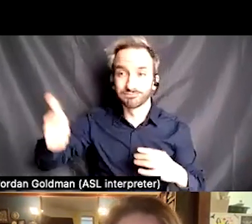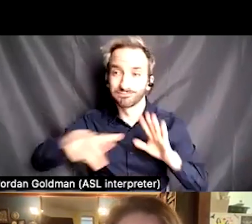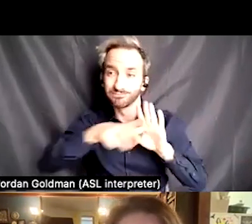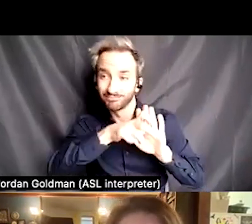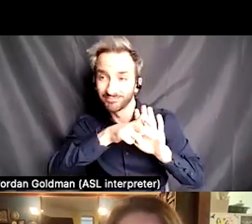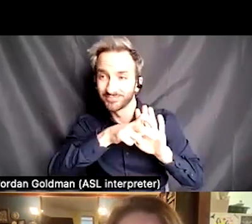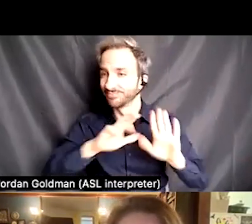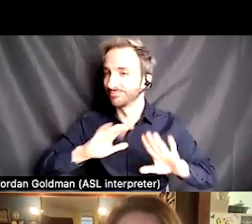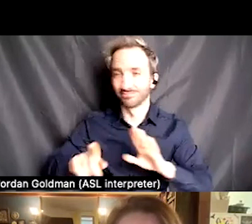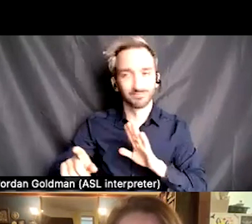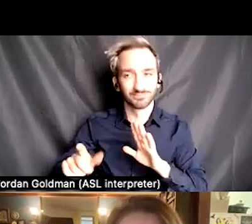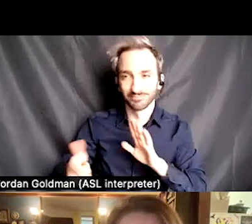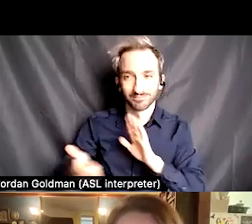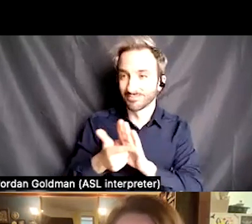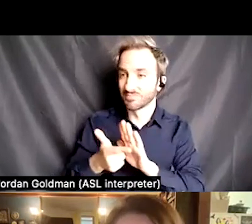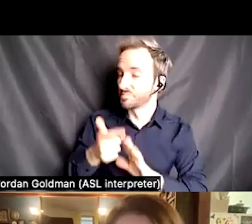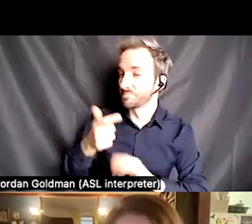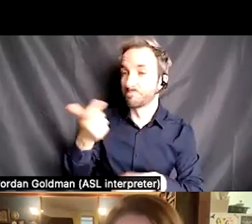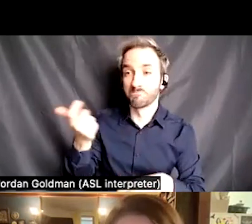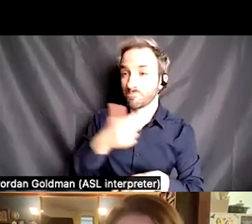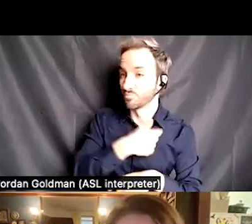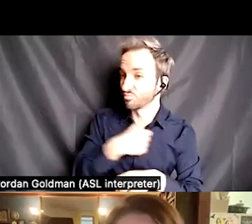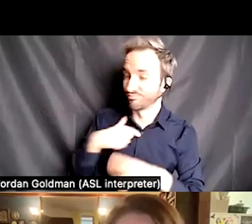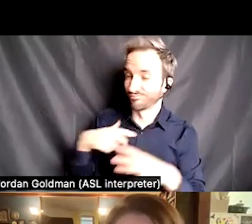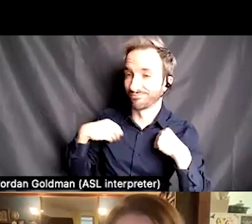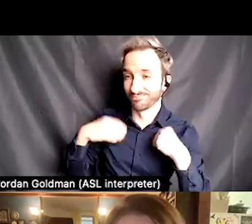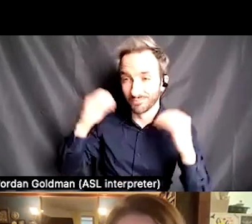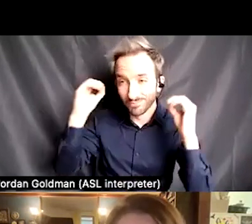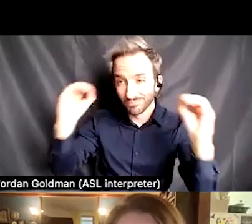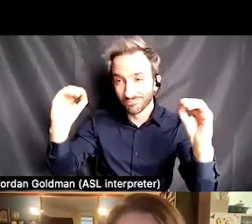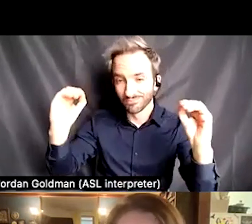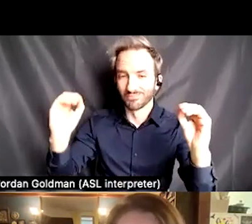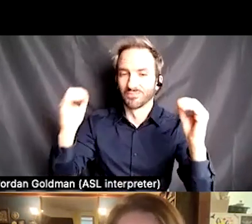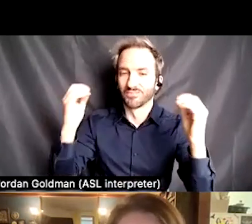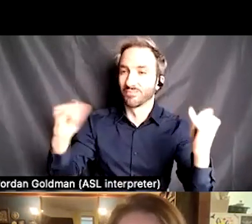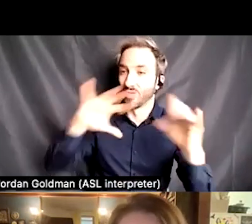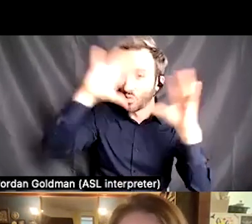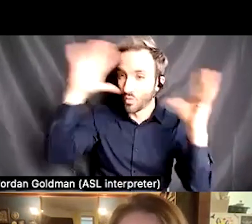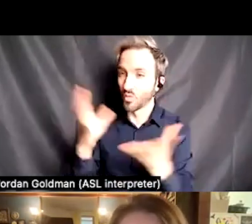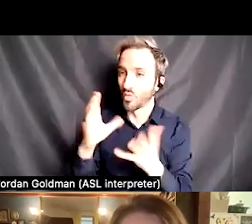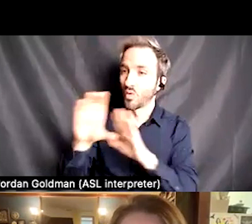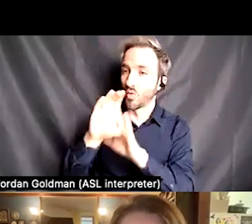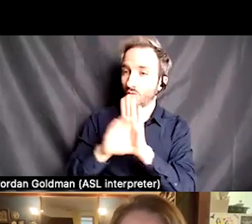Now you can find the entire code of conduct at techforum.booknetcanada.ca/code-of-conduct.